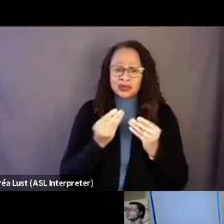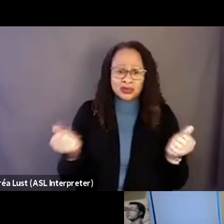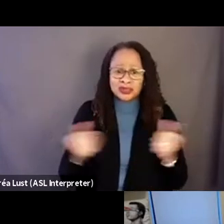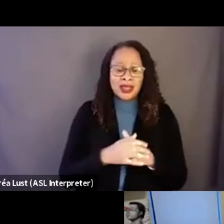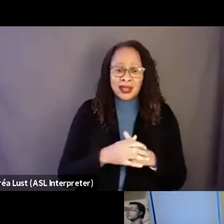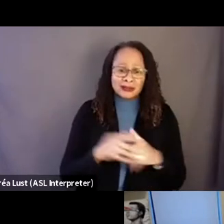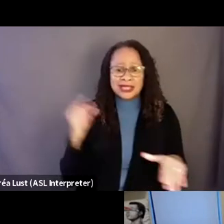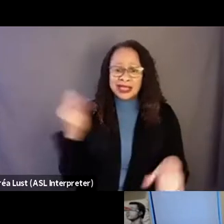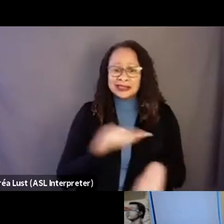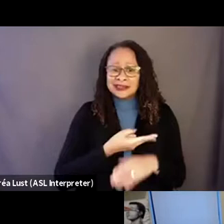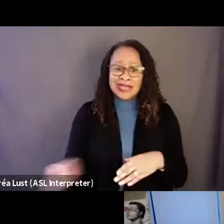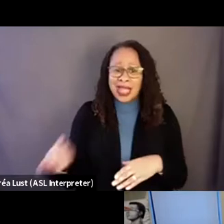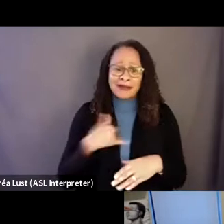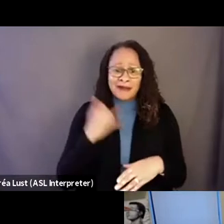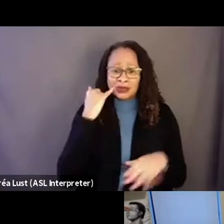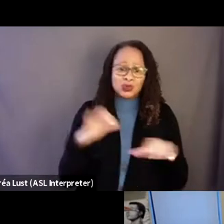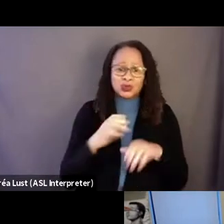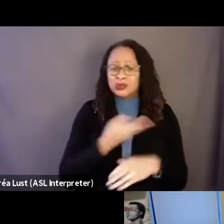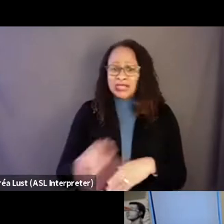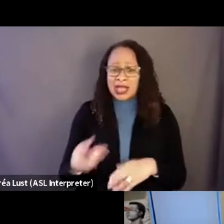you're damned if you don't sort of situation.